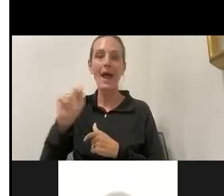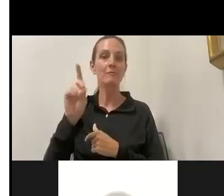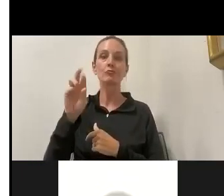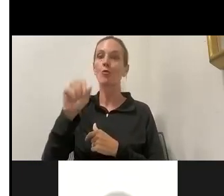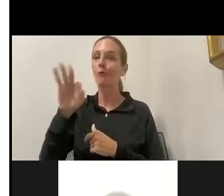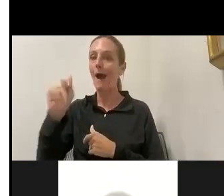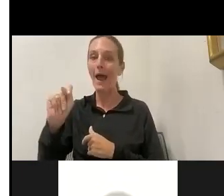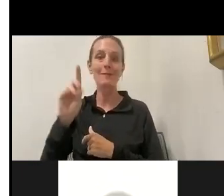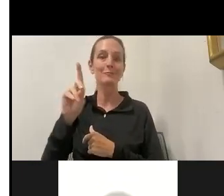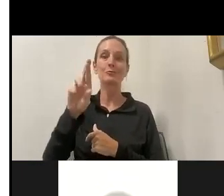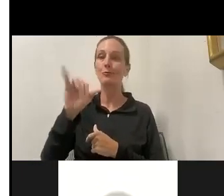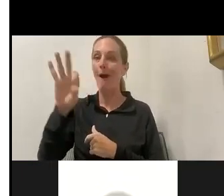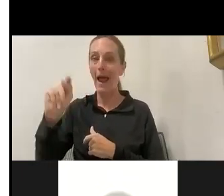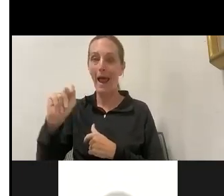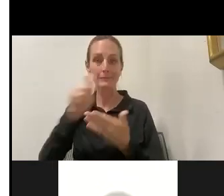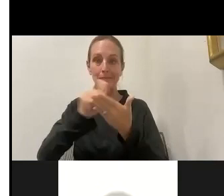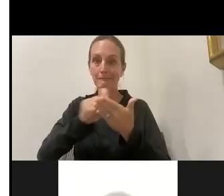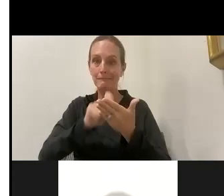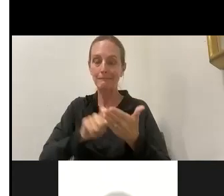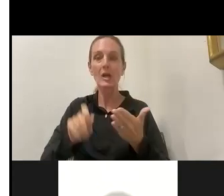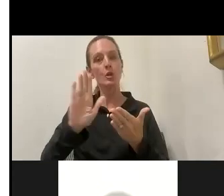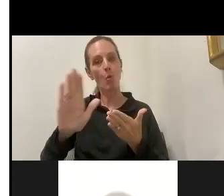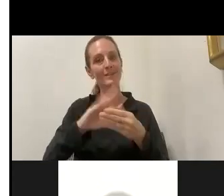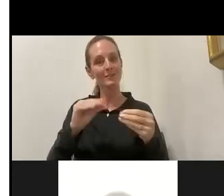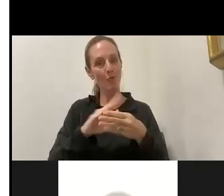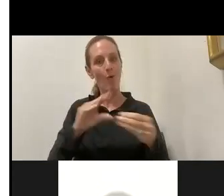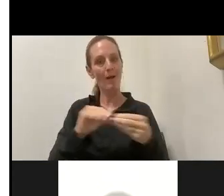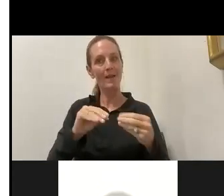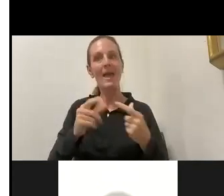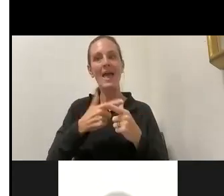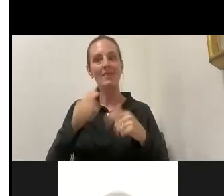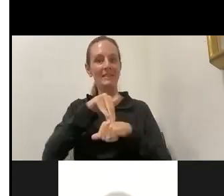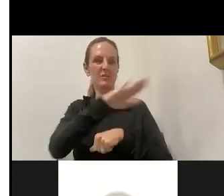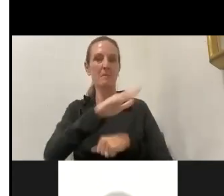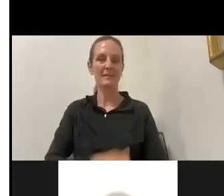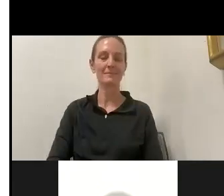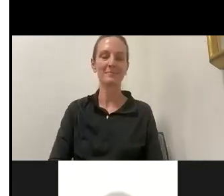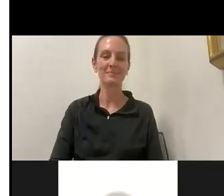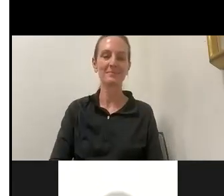so that it’s to the point and it’s compelling. Then you submit it. The good thing about writing